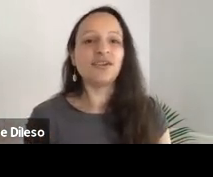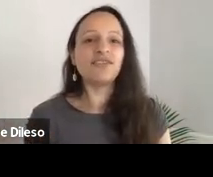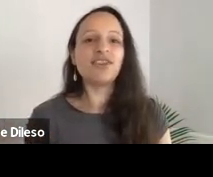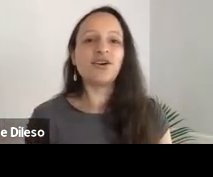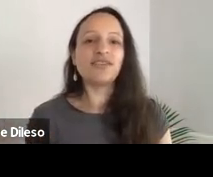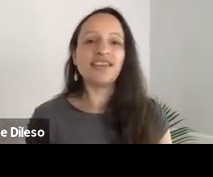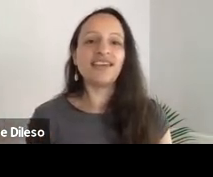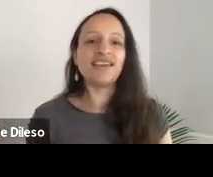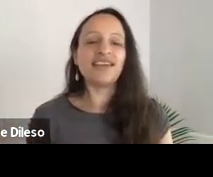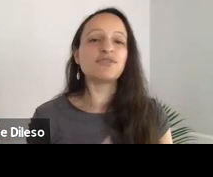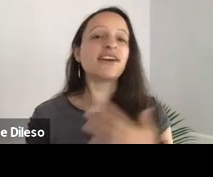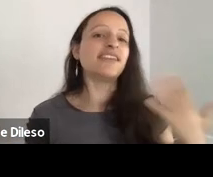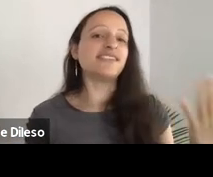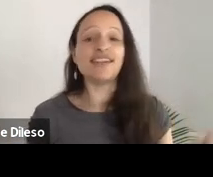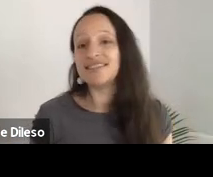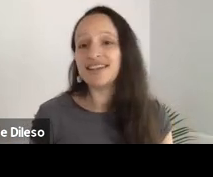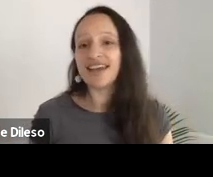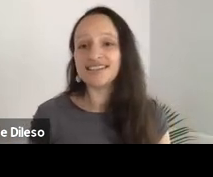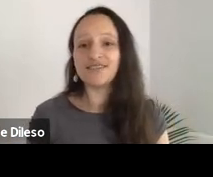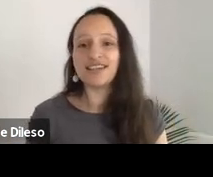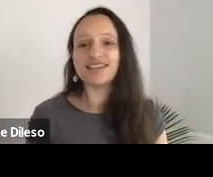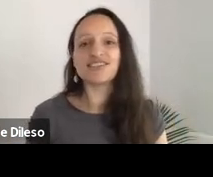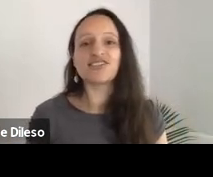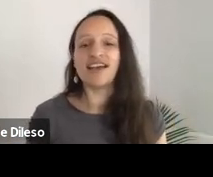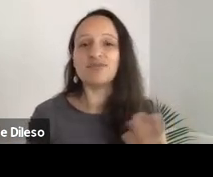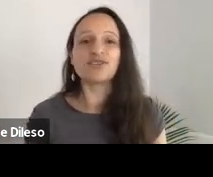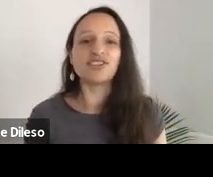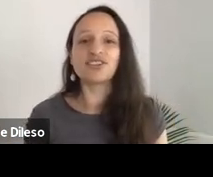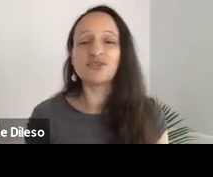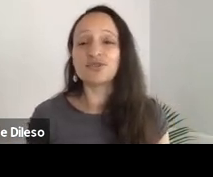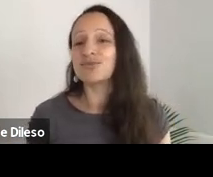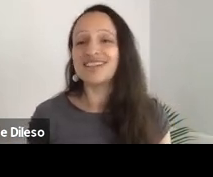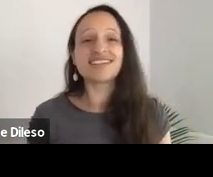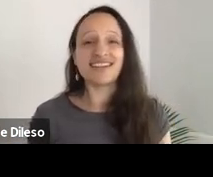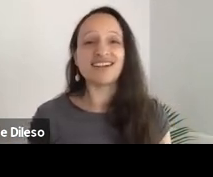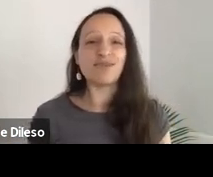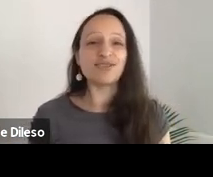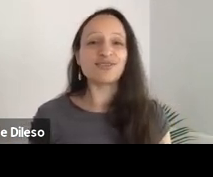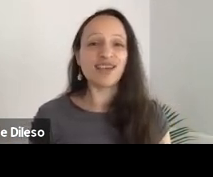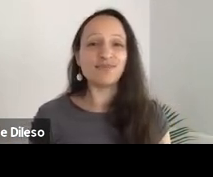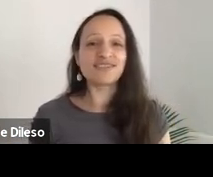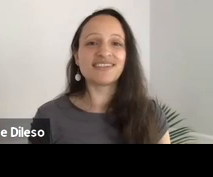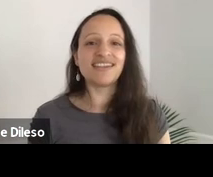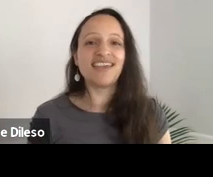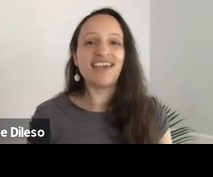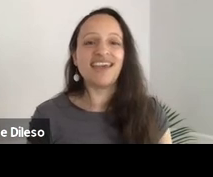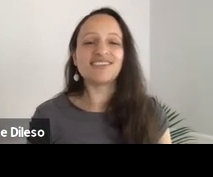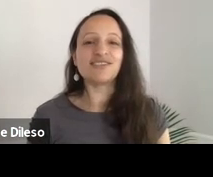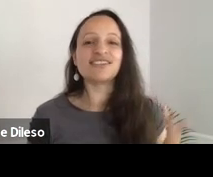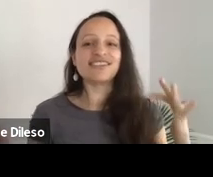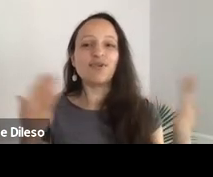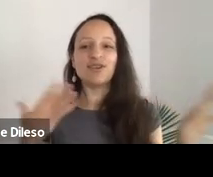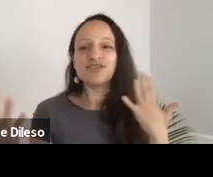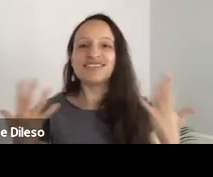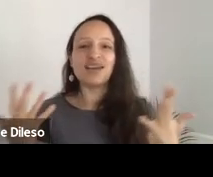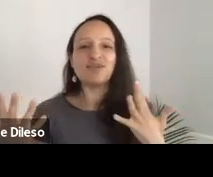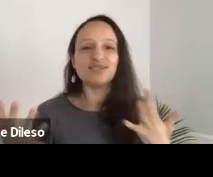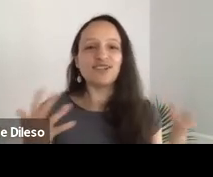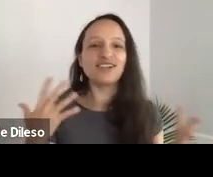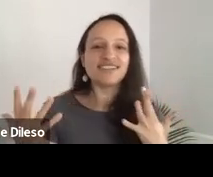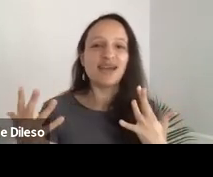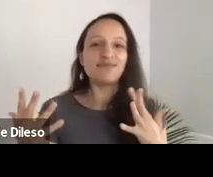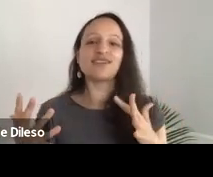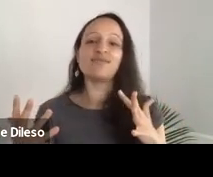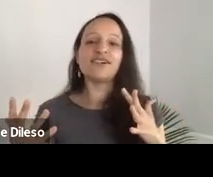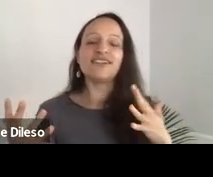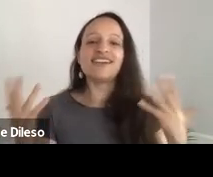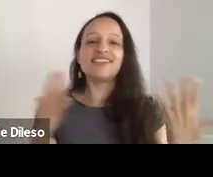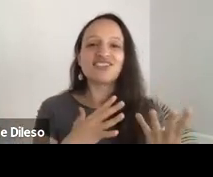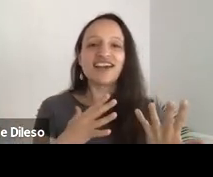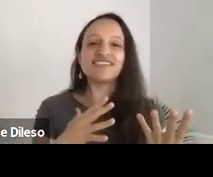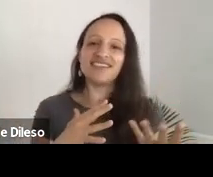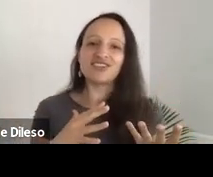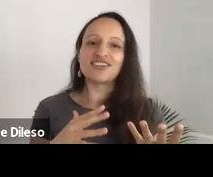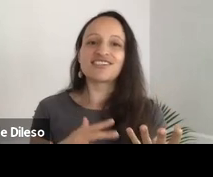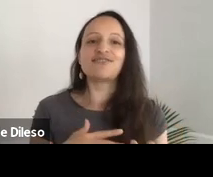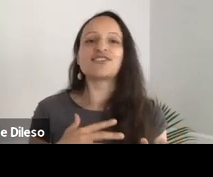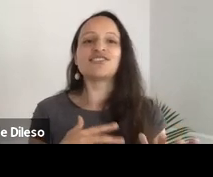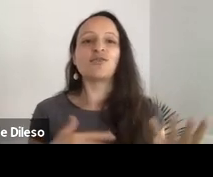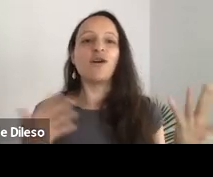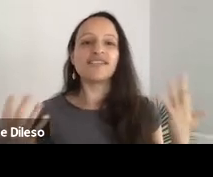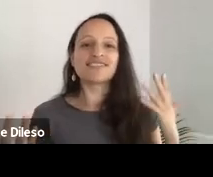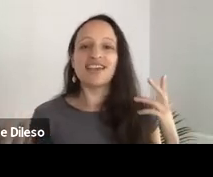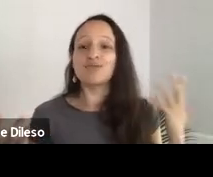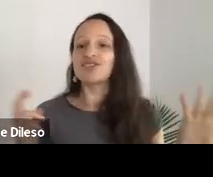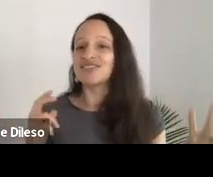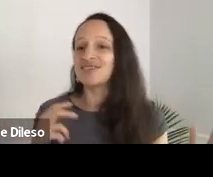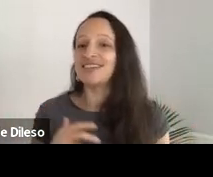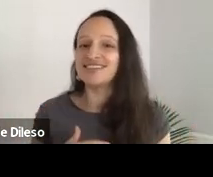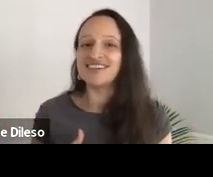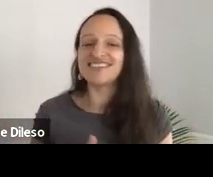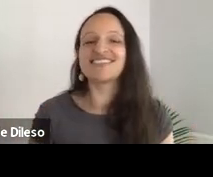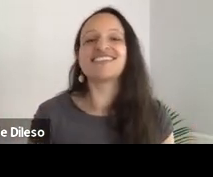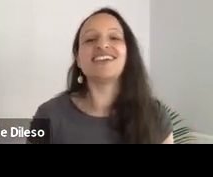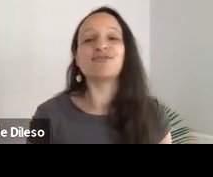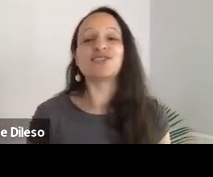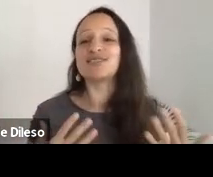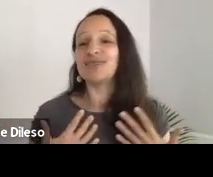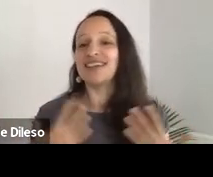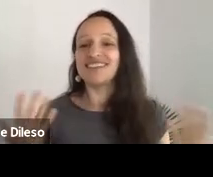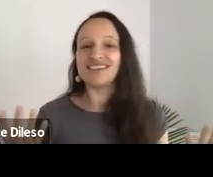So, even though the, it was not the intended activity this child in particular was really excited about those cups. And so this is one of those examples of a good time to think about the child's interest versus the wants and wishes of the adults, in which